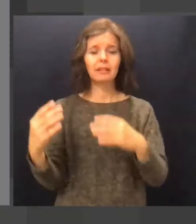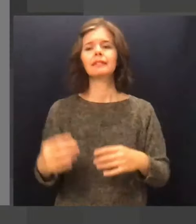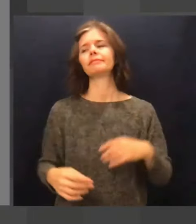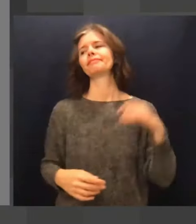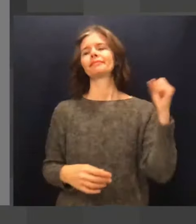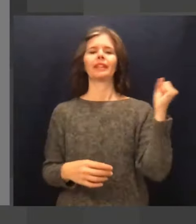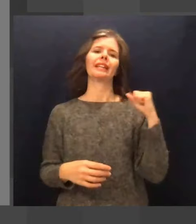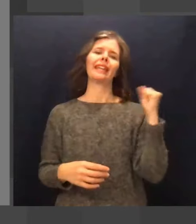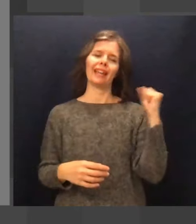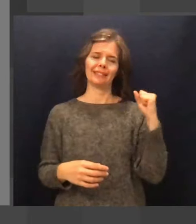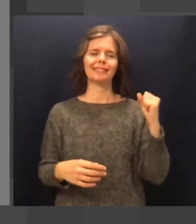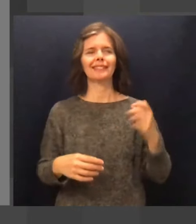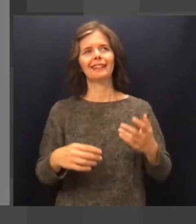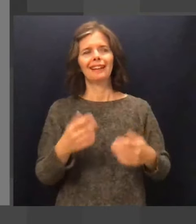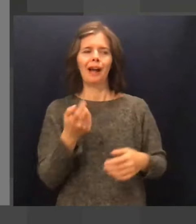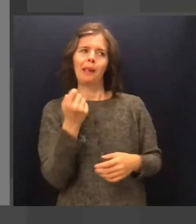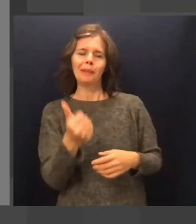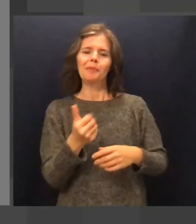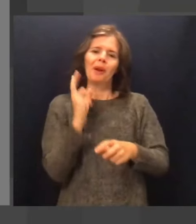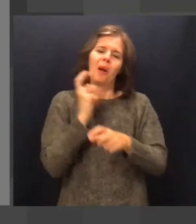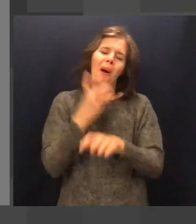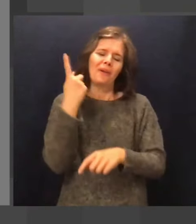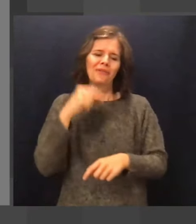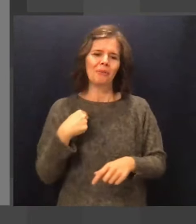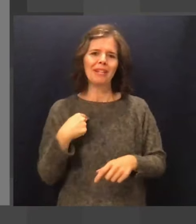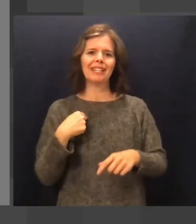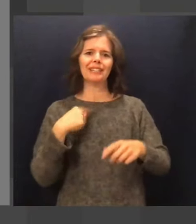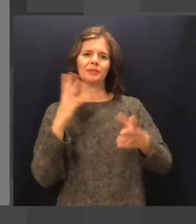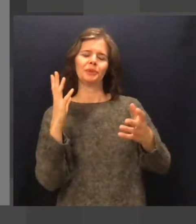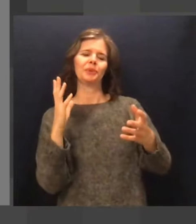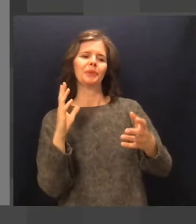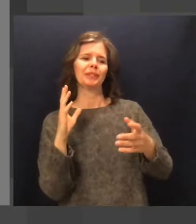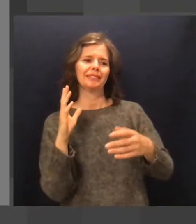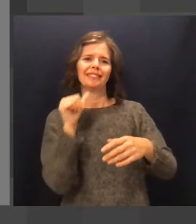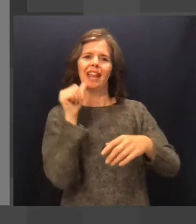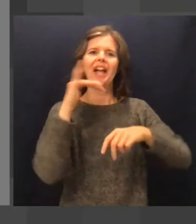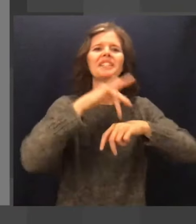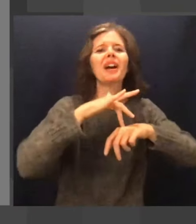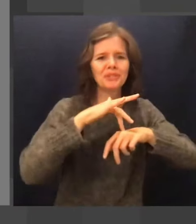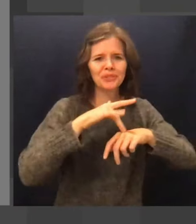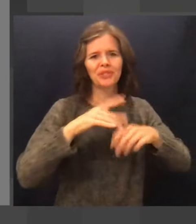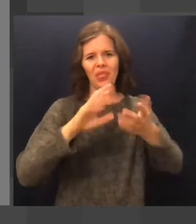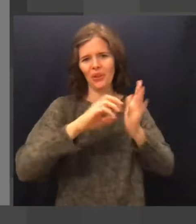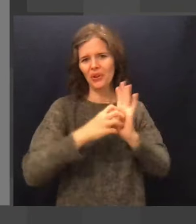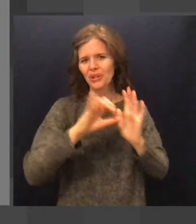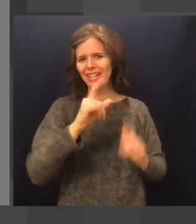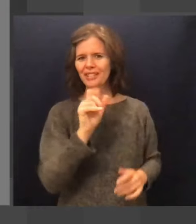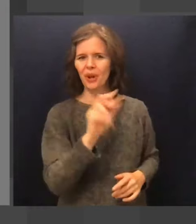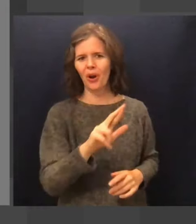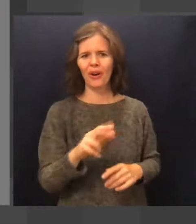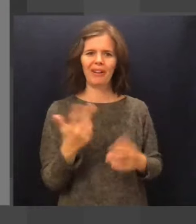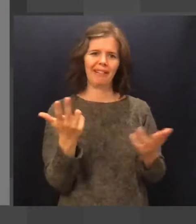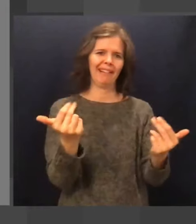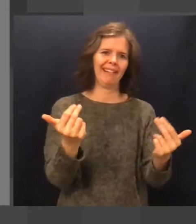HARD TO KEEP YOUR HANDOUT OF THE